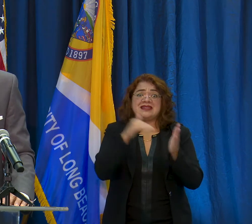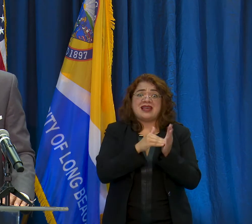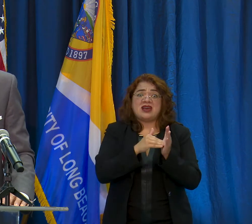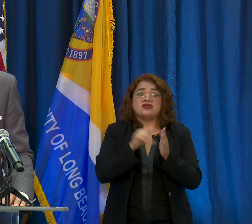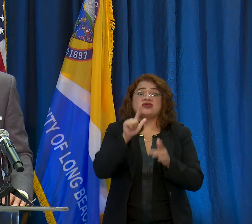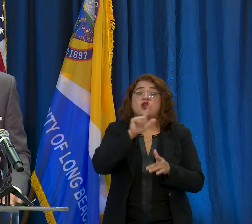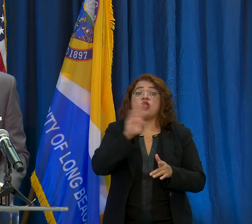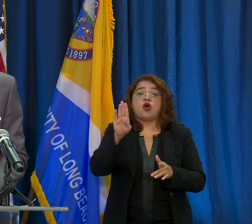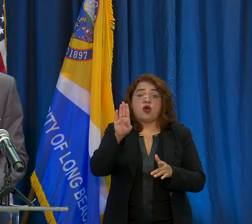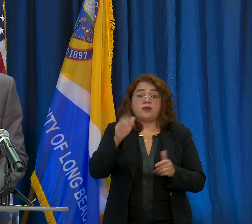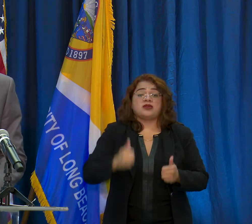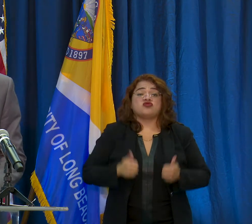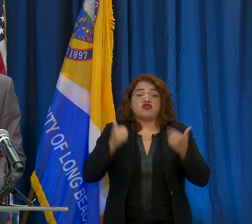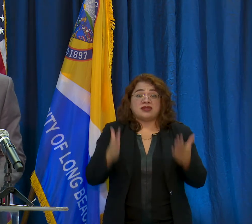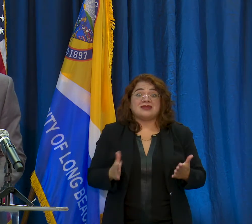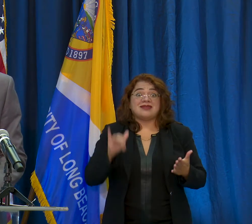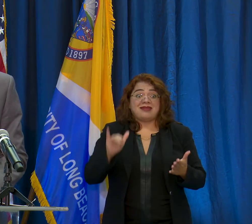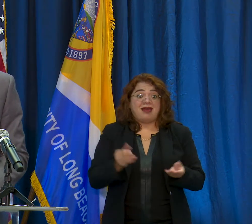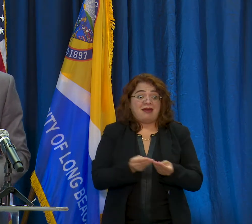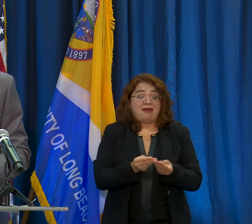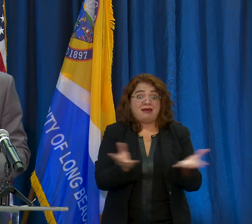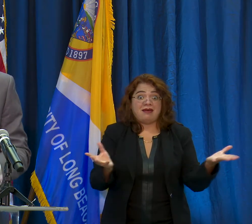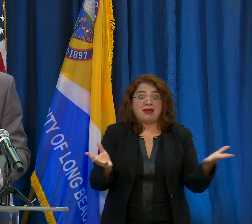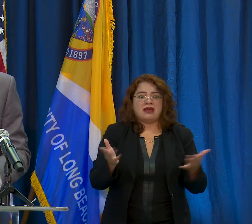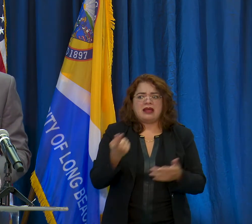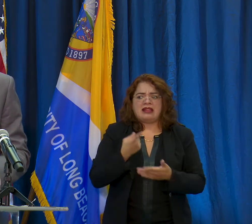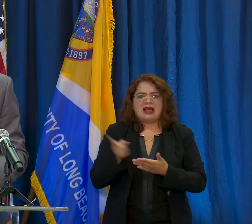In fact, it ended last week and what that means